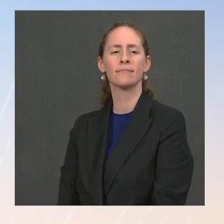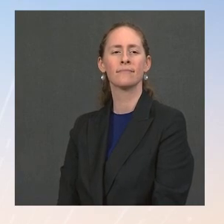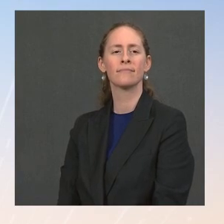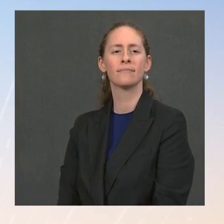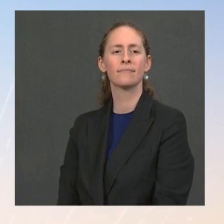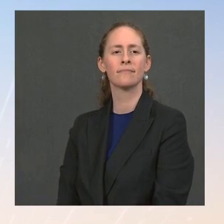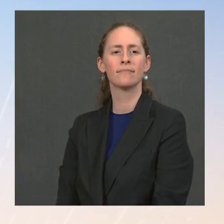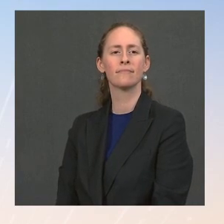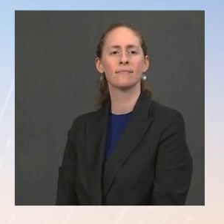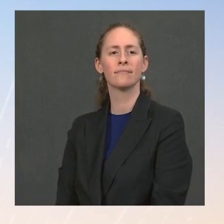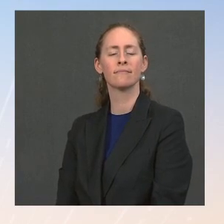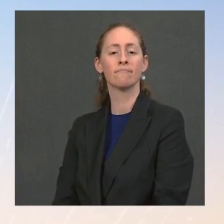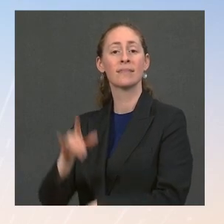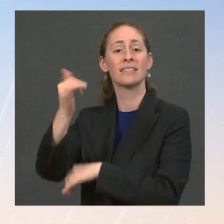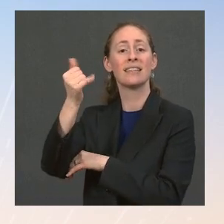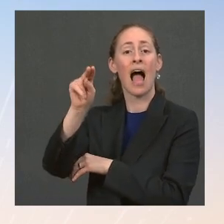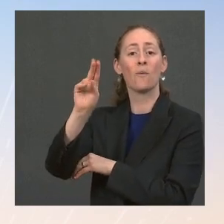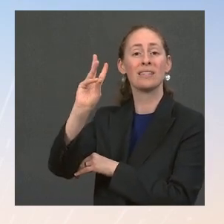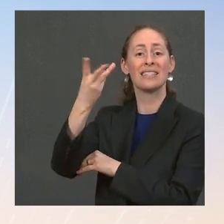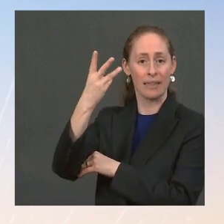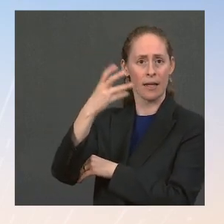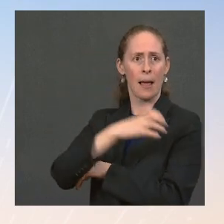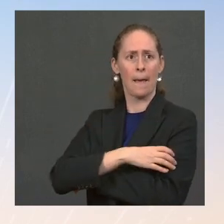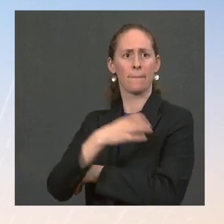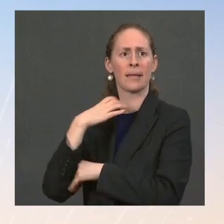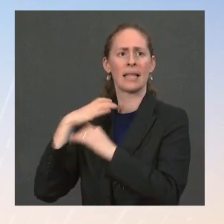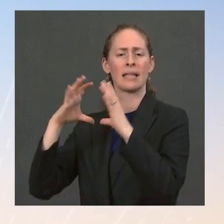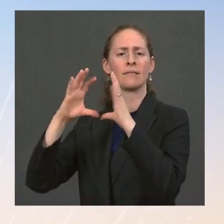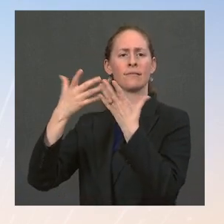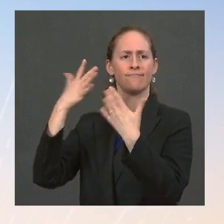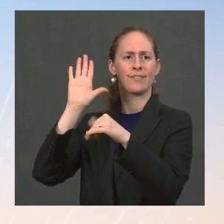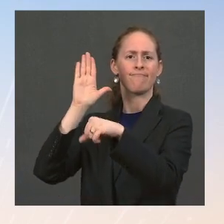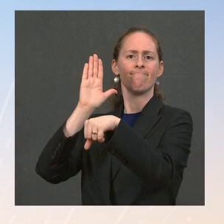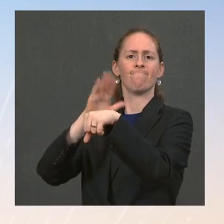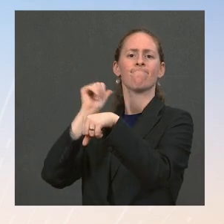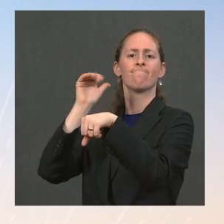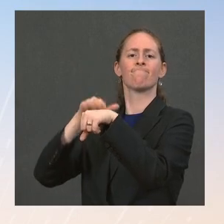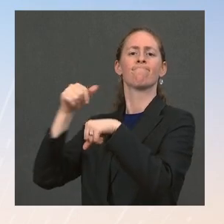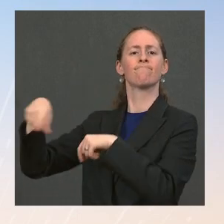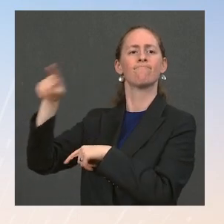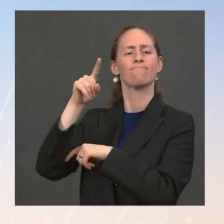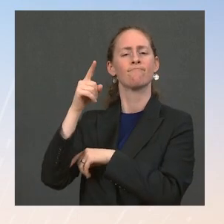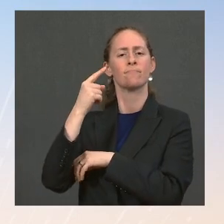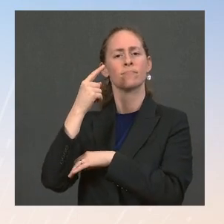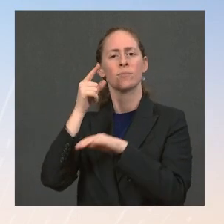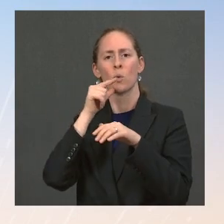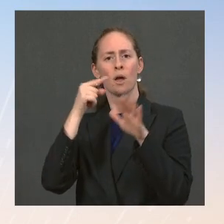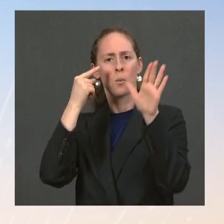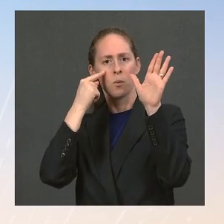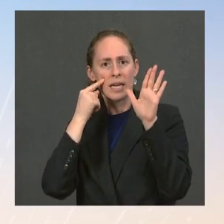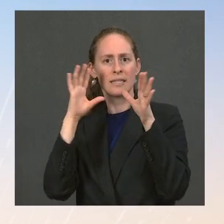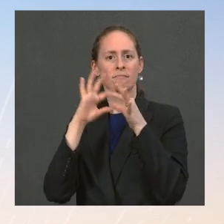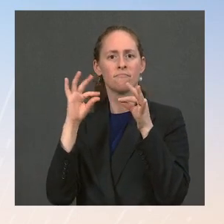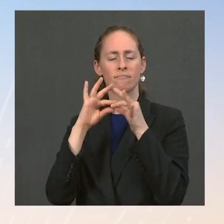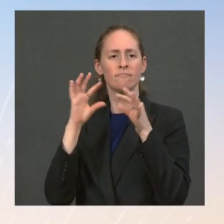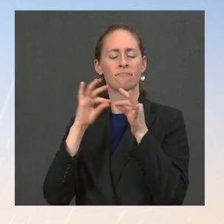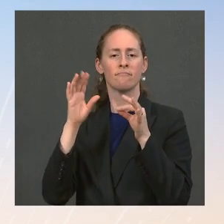that it has been issuing for witnesses, will the President direct the Justice Department to prosecute criminal referrals from the select committee?